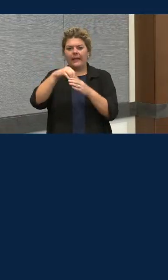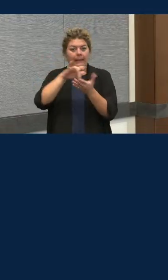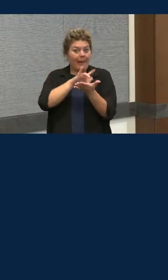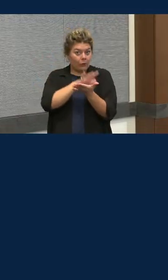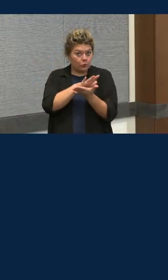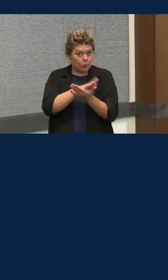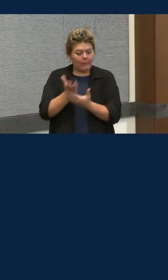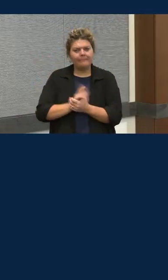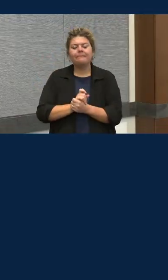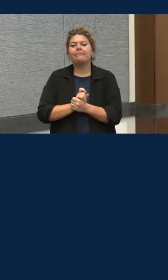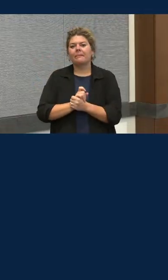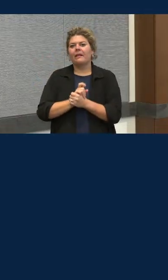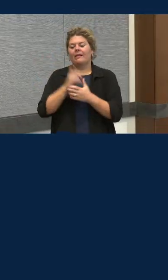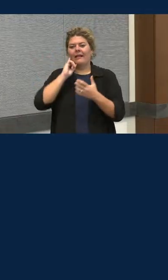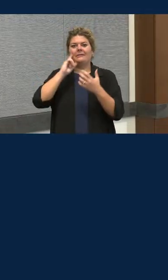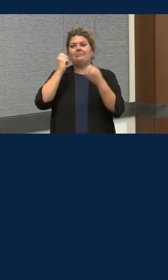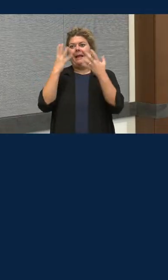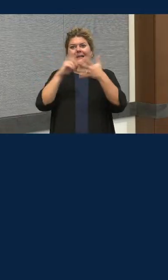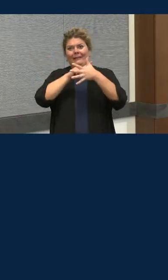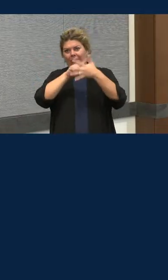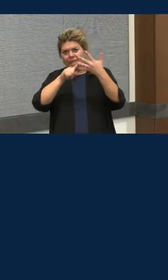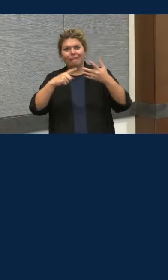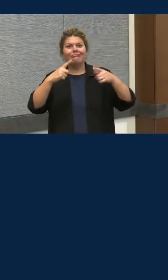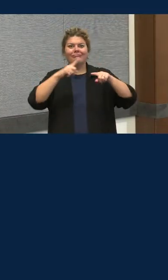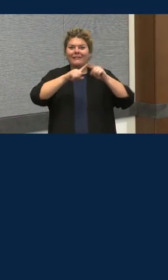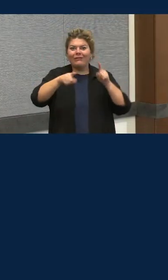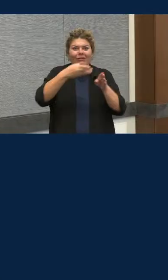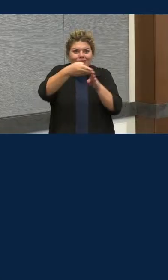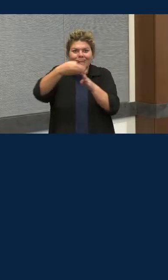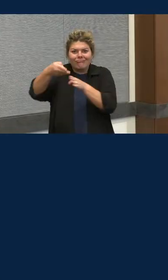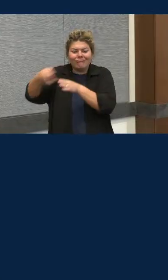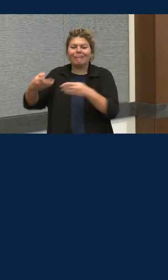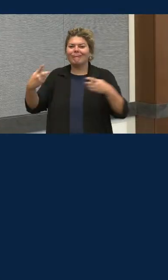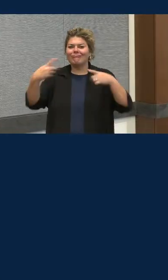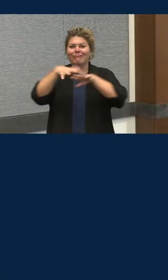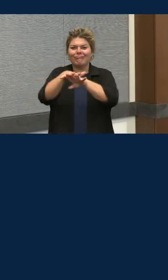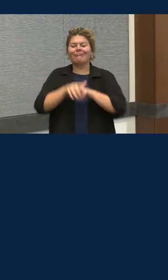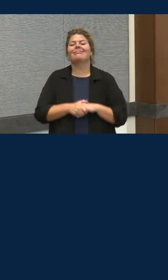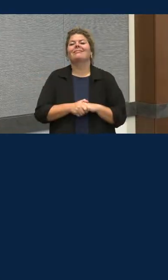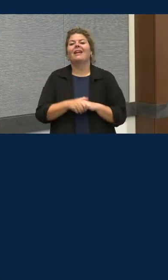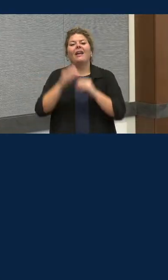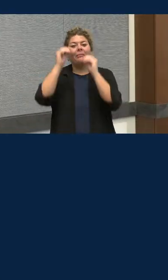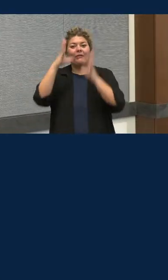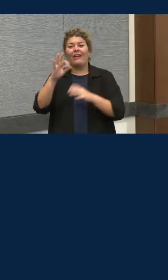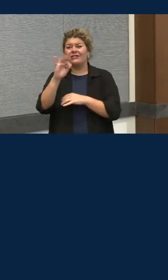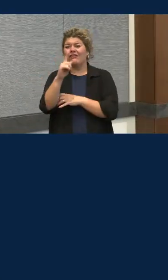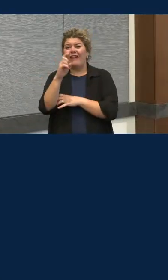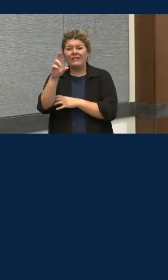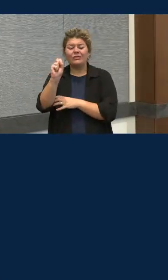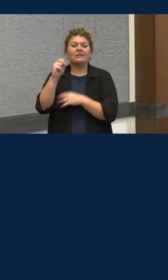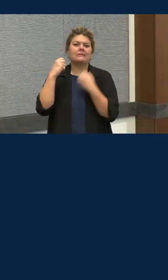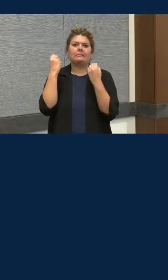paradigm of inter disciplinearity. Professor Fessler has made